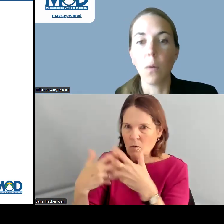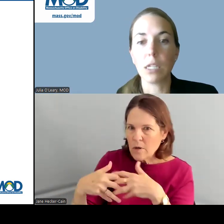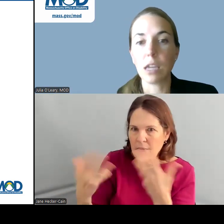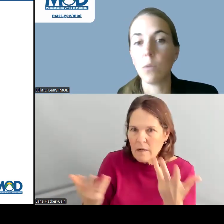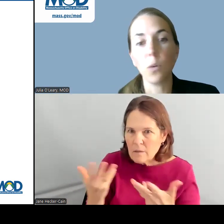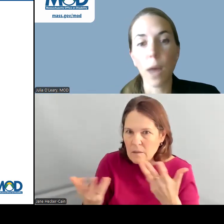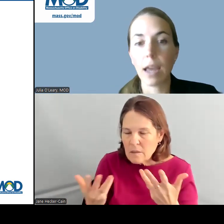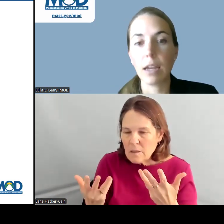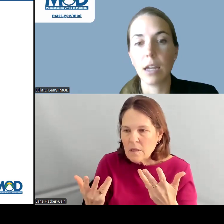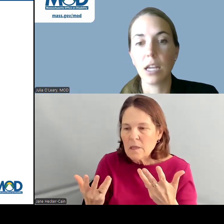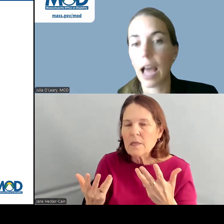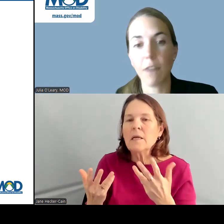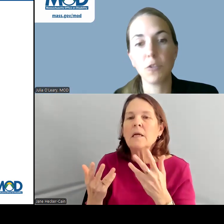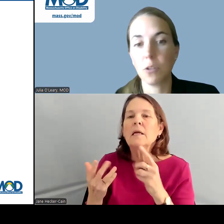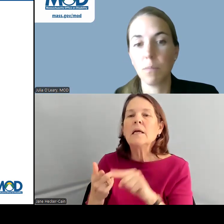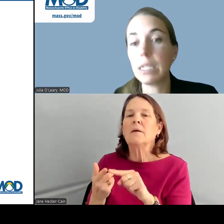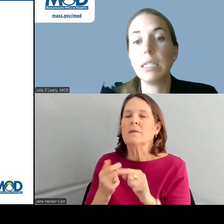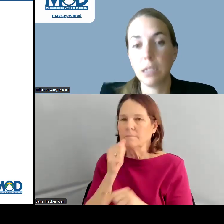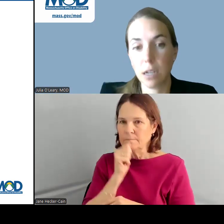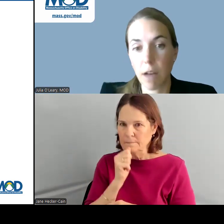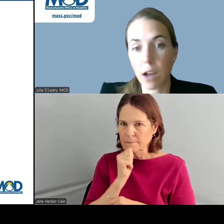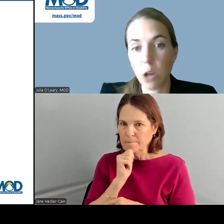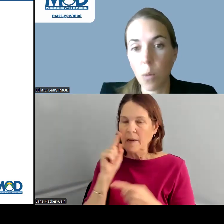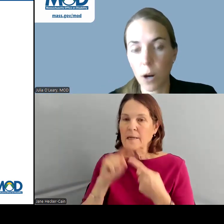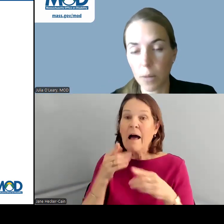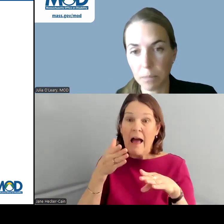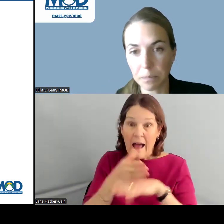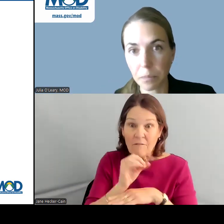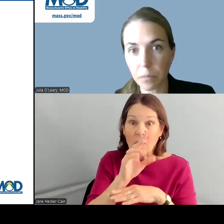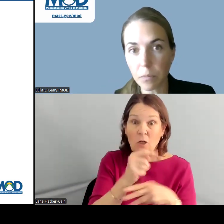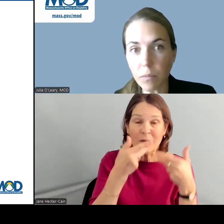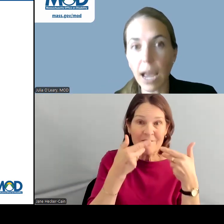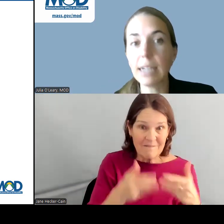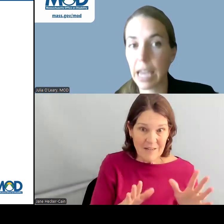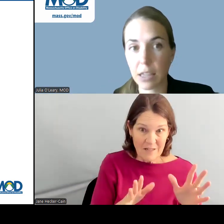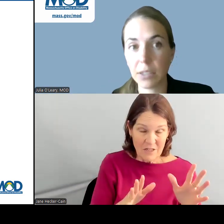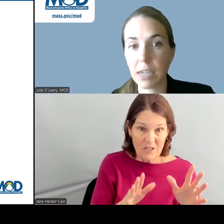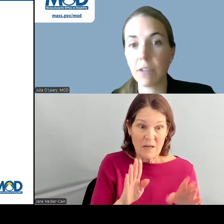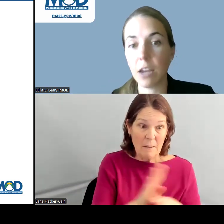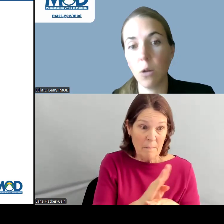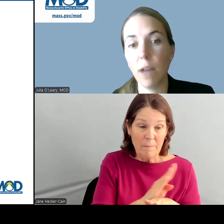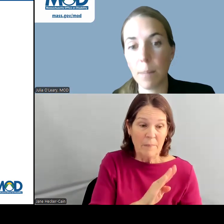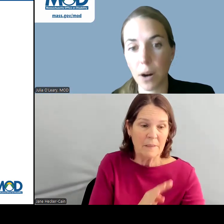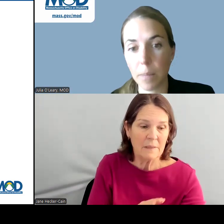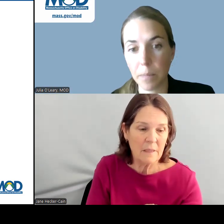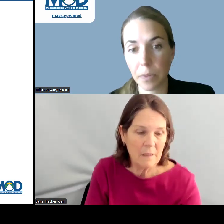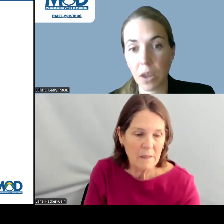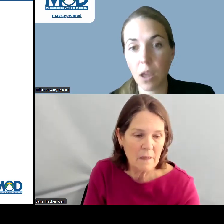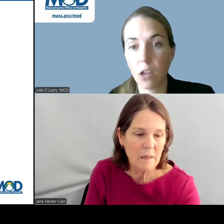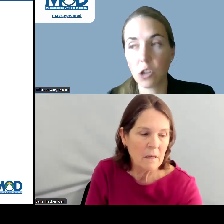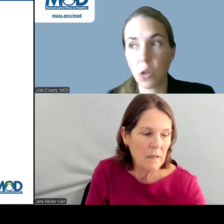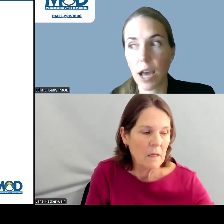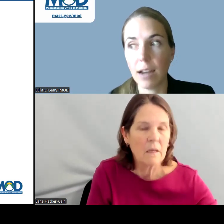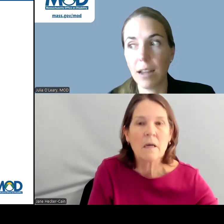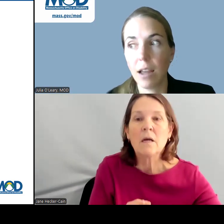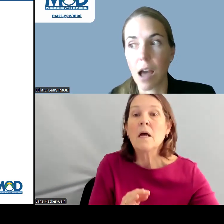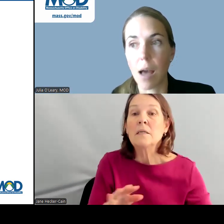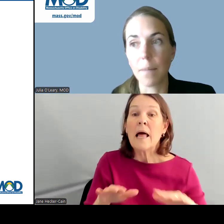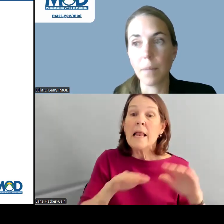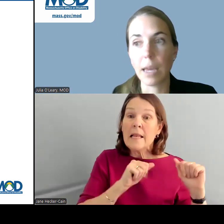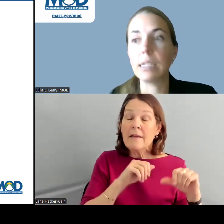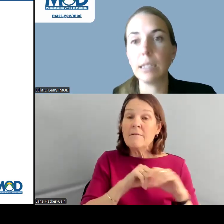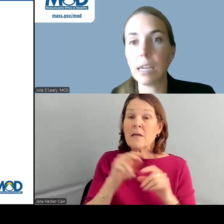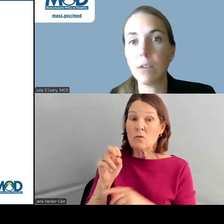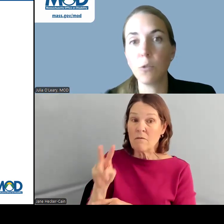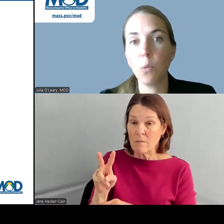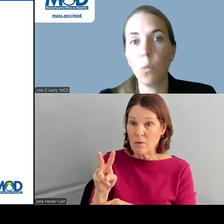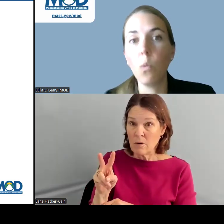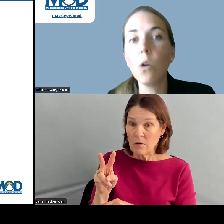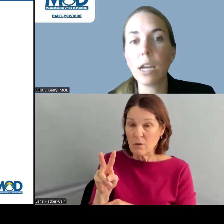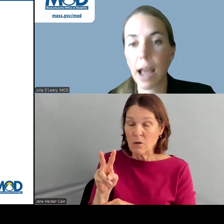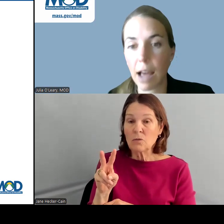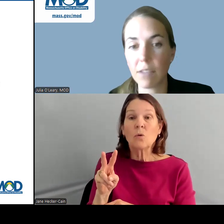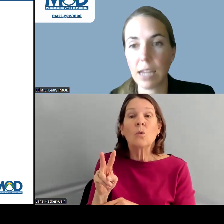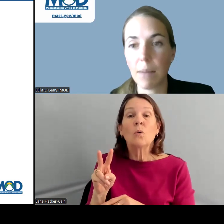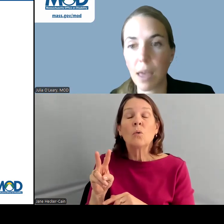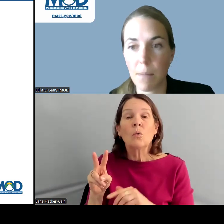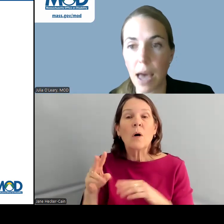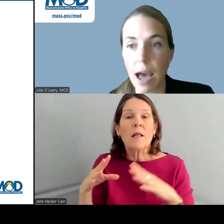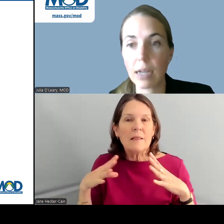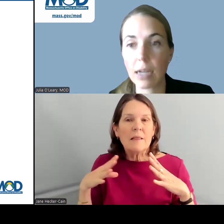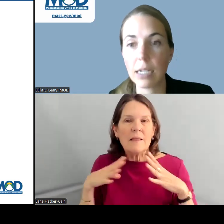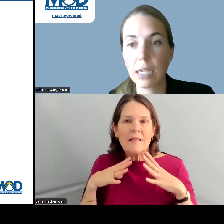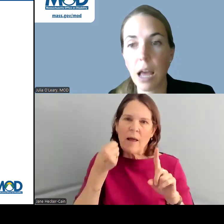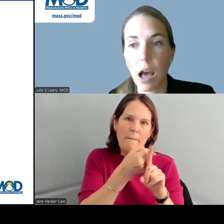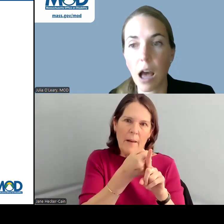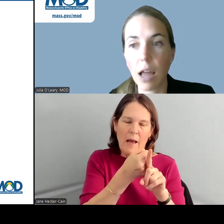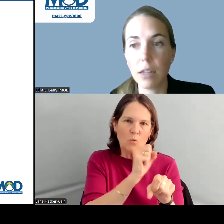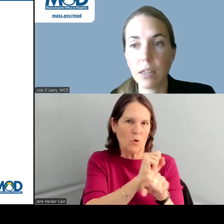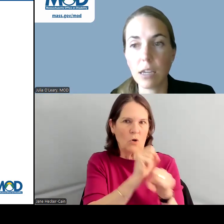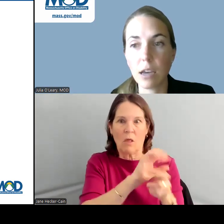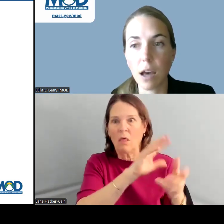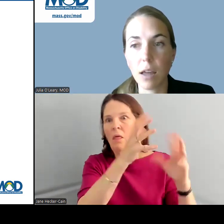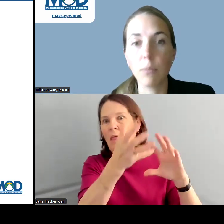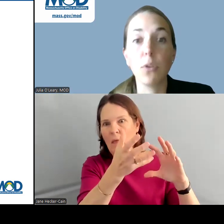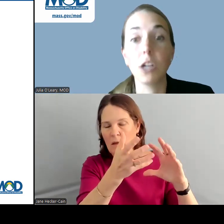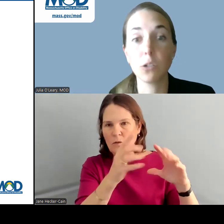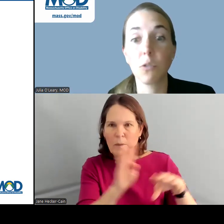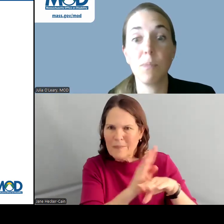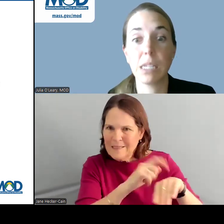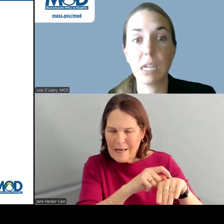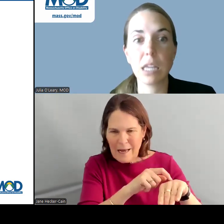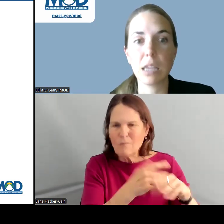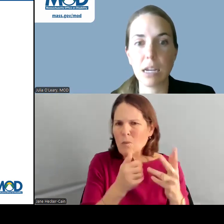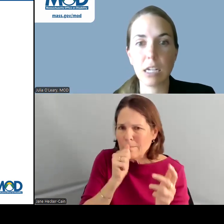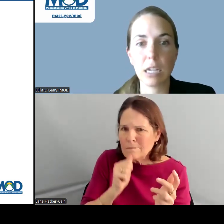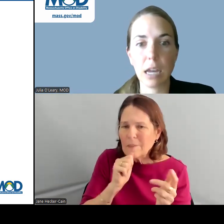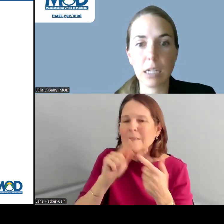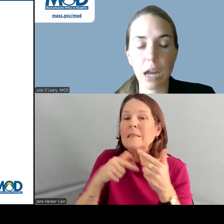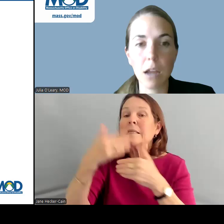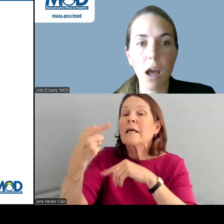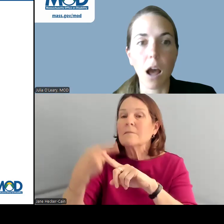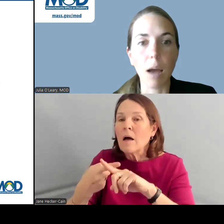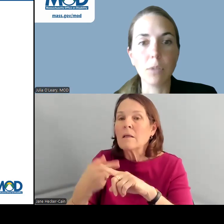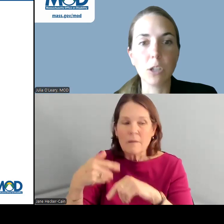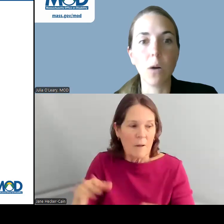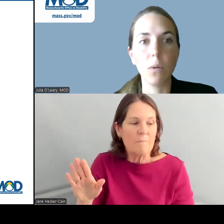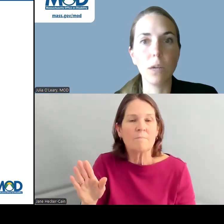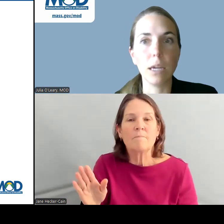And what he worked out with the employer was that he would wait until after the busy season of October and take the leave in November, so that his leave wouldn't have the same impact on the employer's business that they needed to get done.